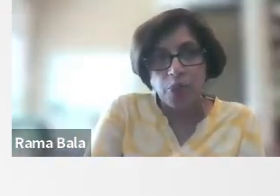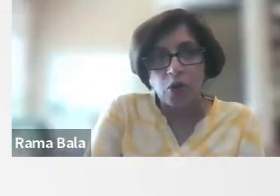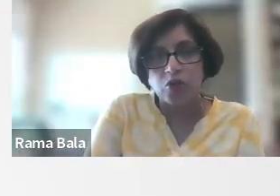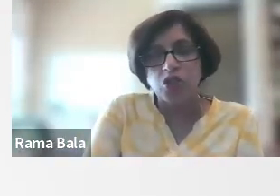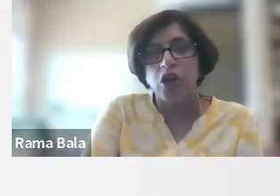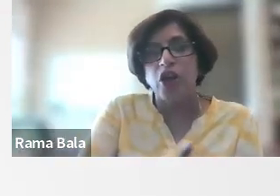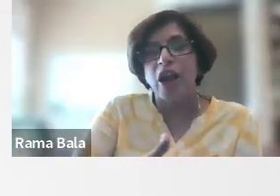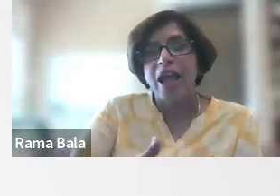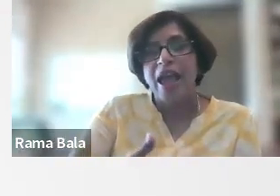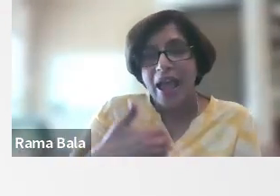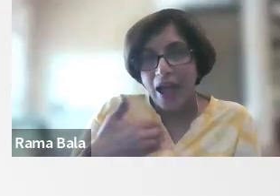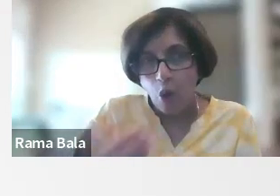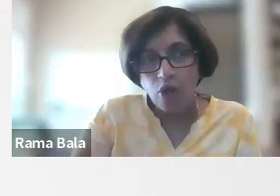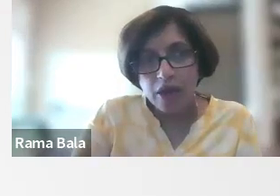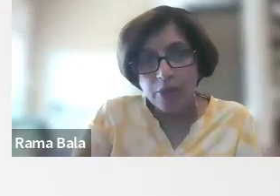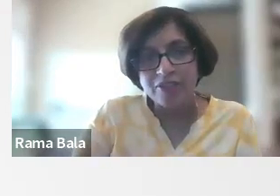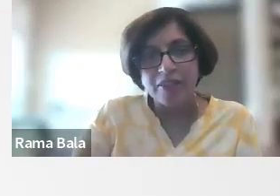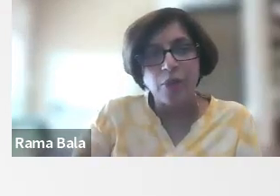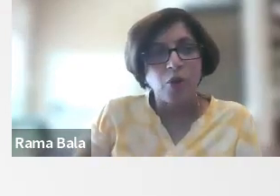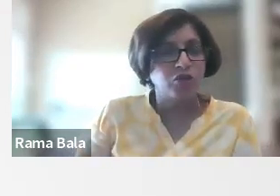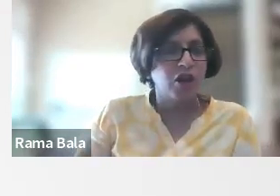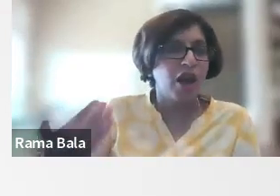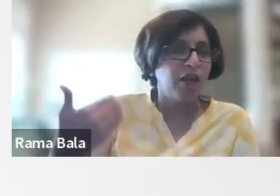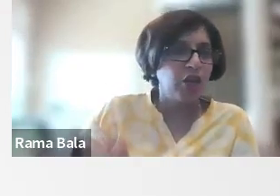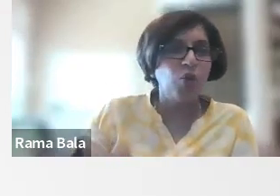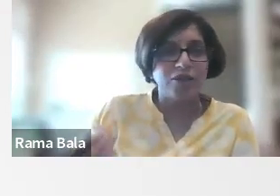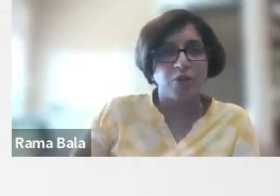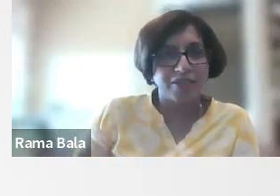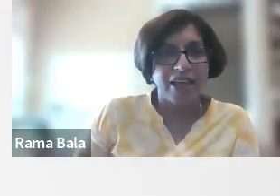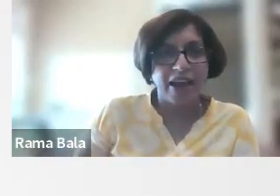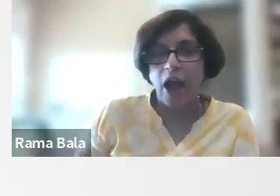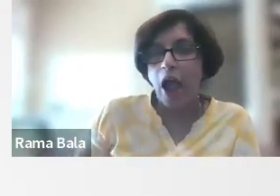your poster, orally present your poster and you as a presenter